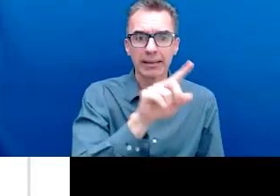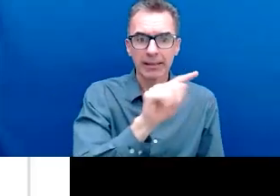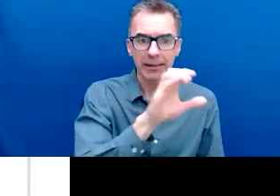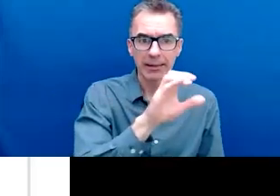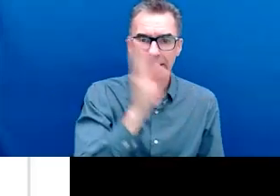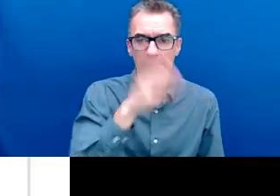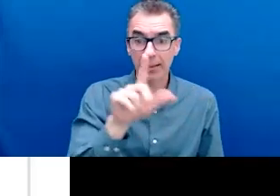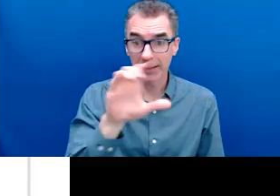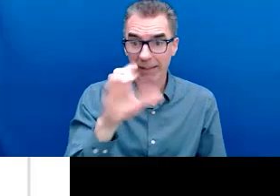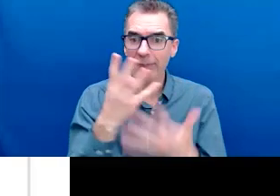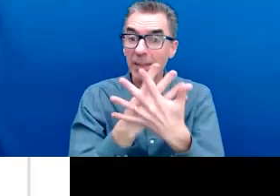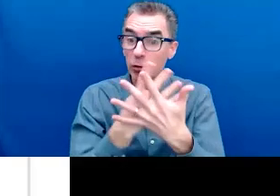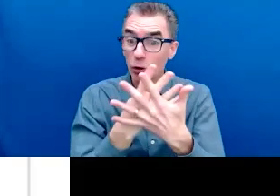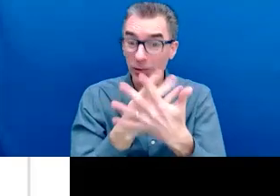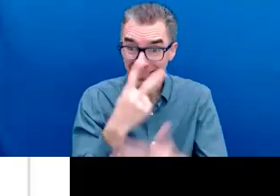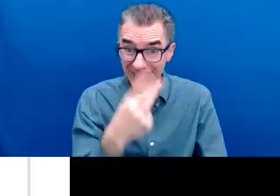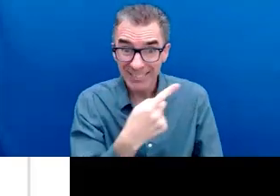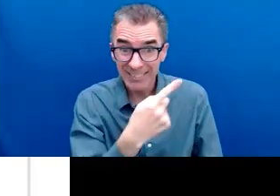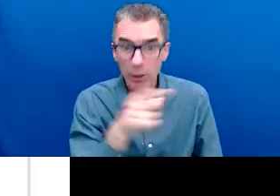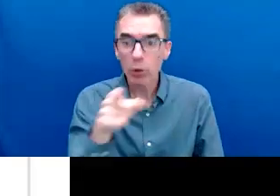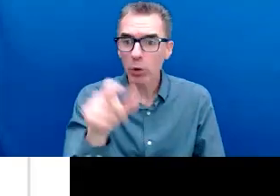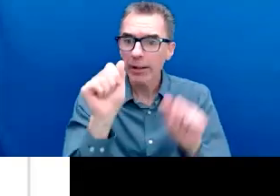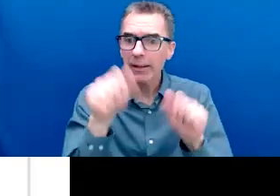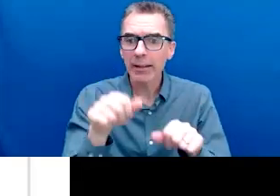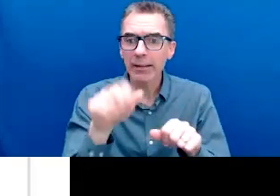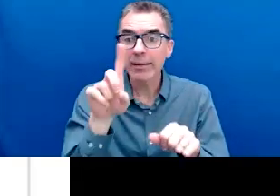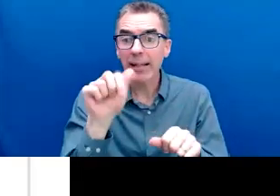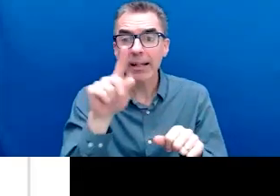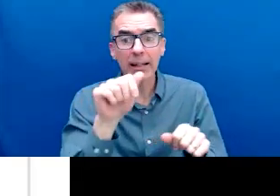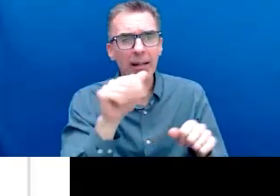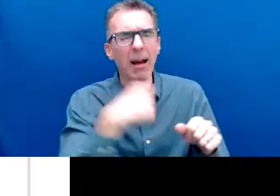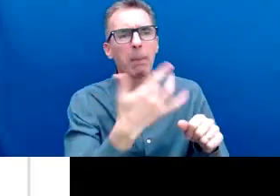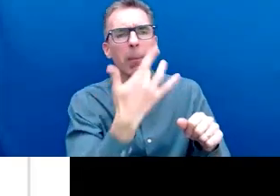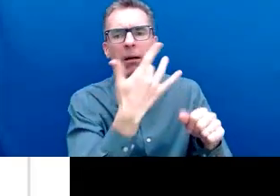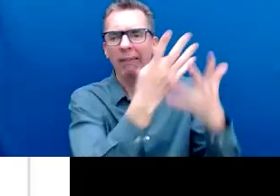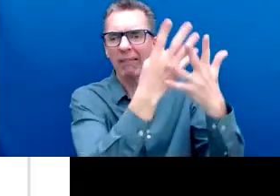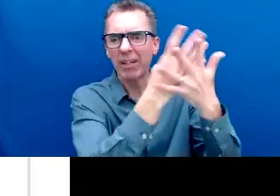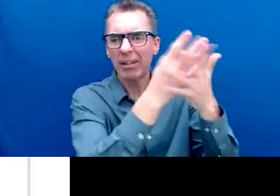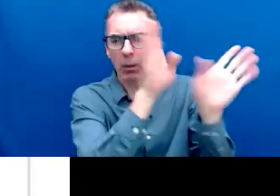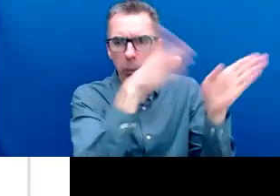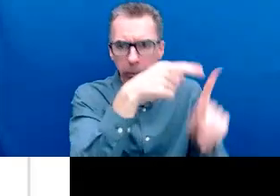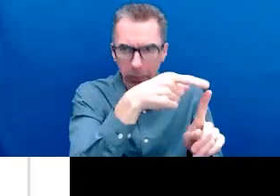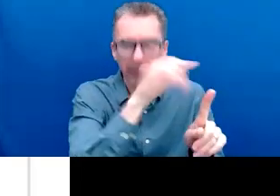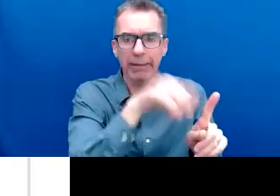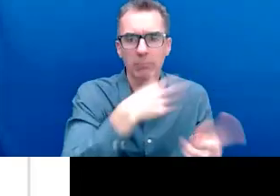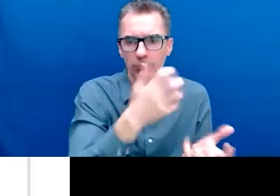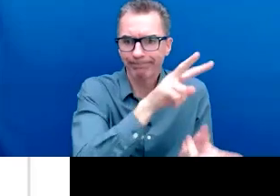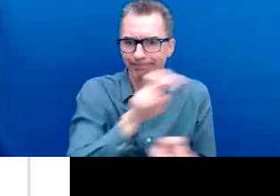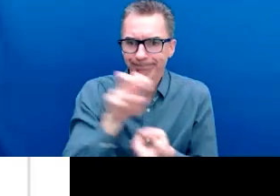So you can filter, data for your, for your program or your department or your course that you teach, if you'd like to.